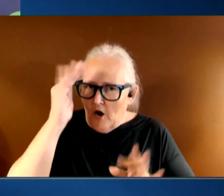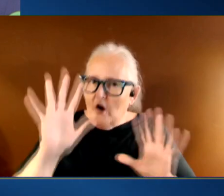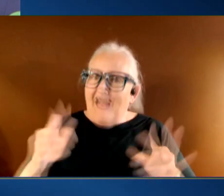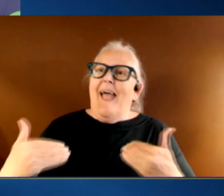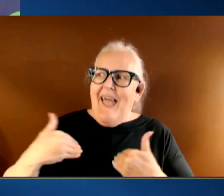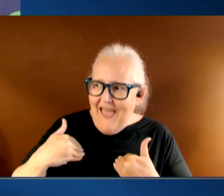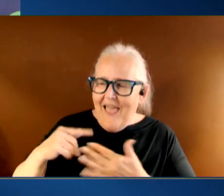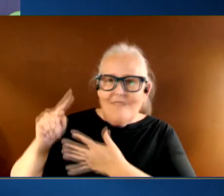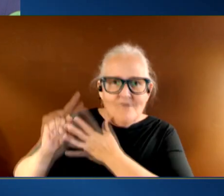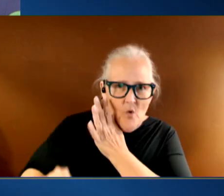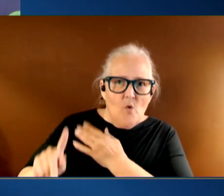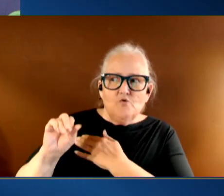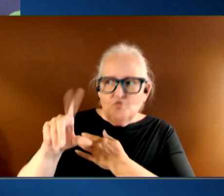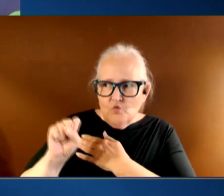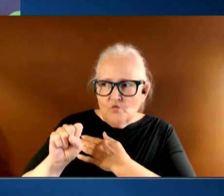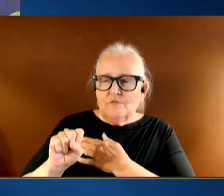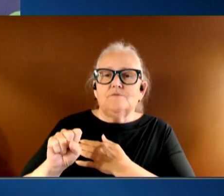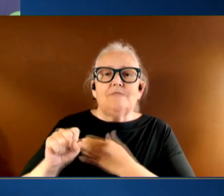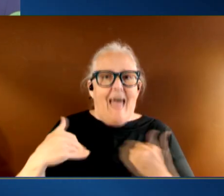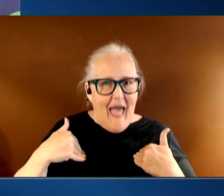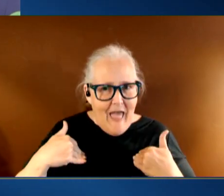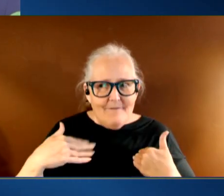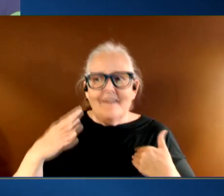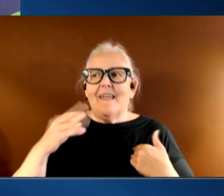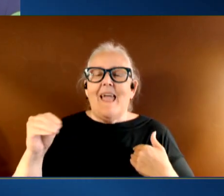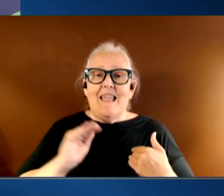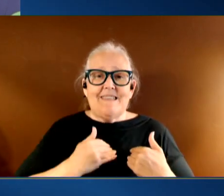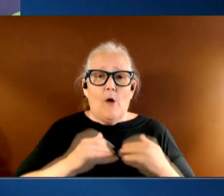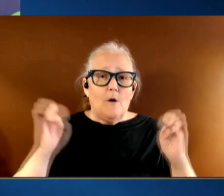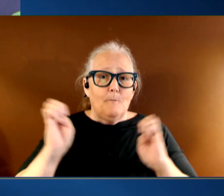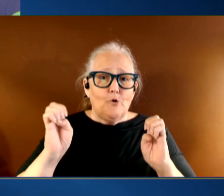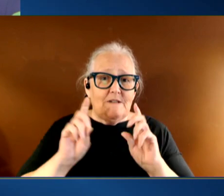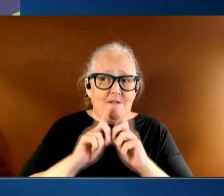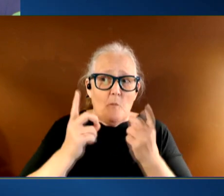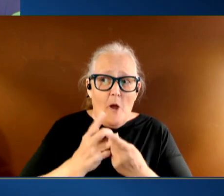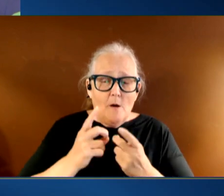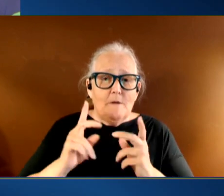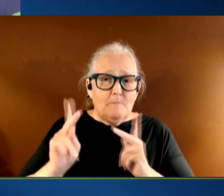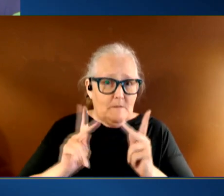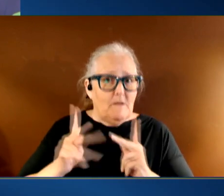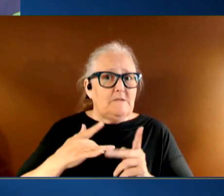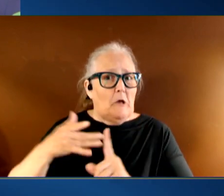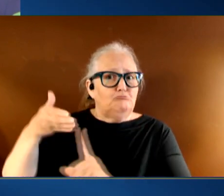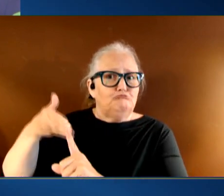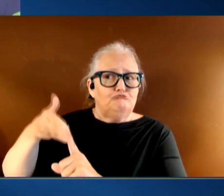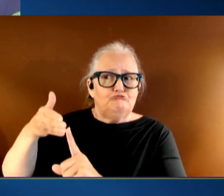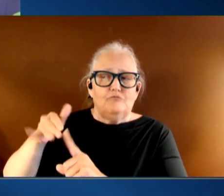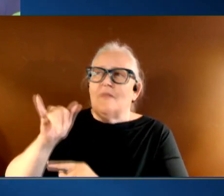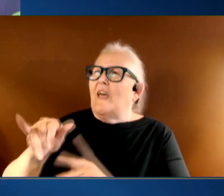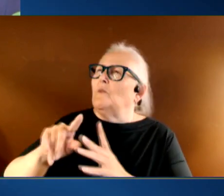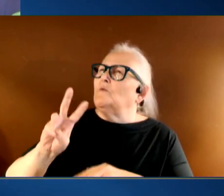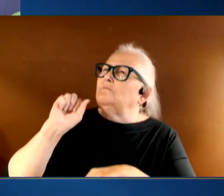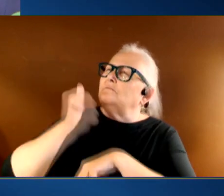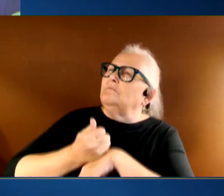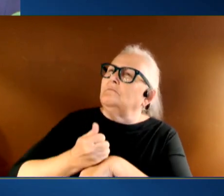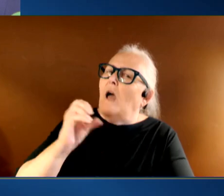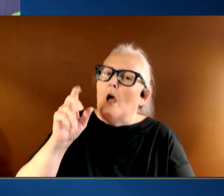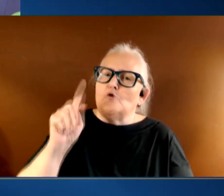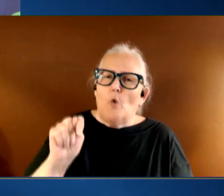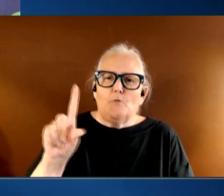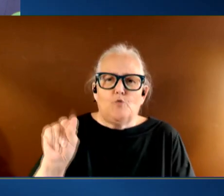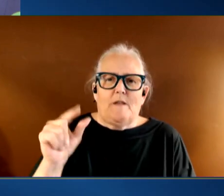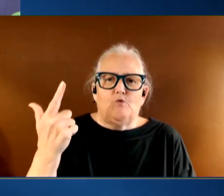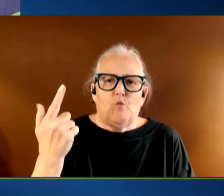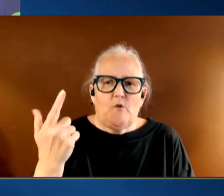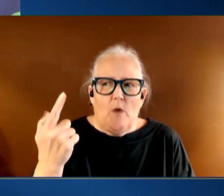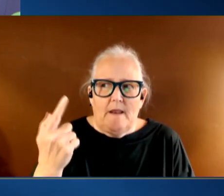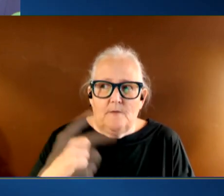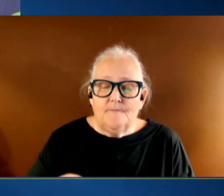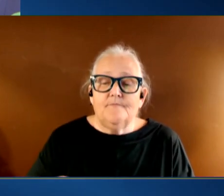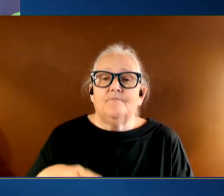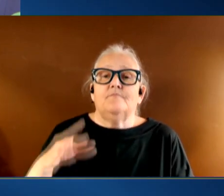being used by our ED friends. Since it was launched in October of 2021, in 2022, 2023,